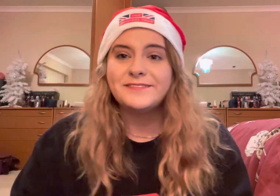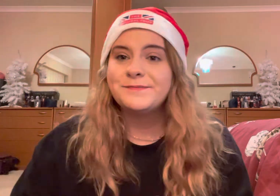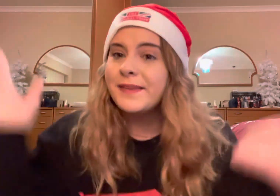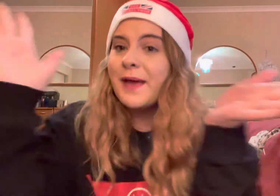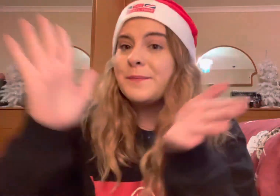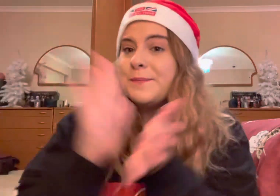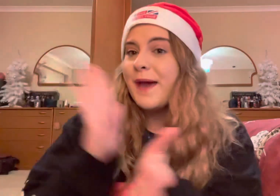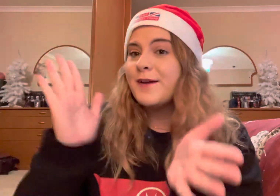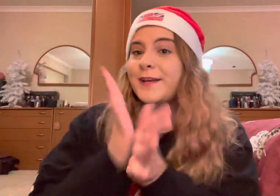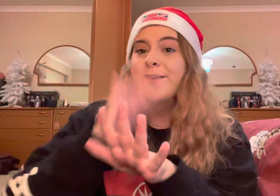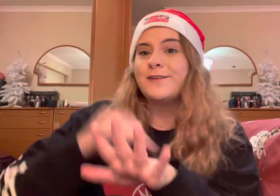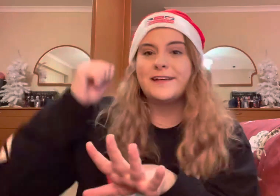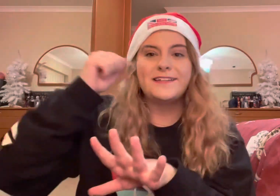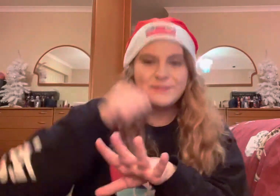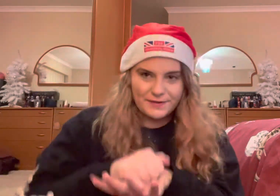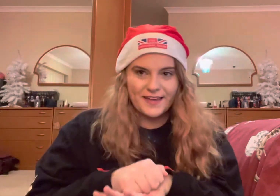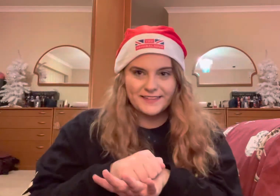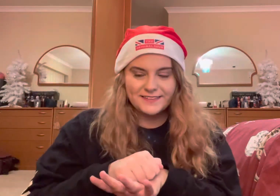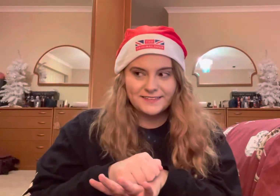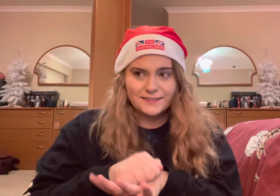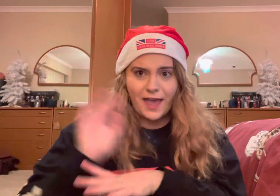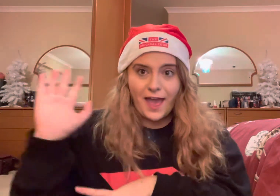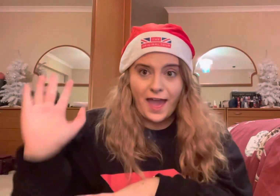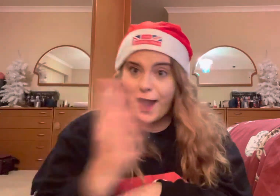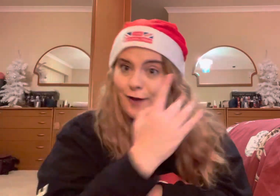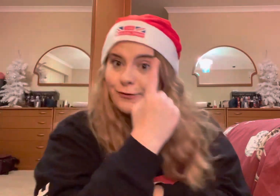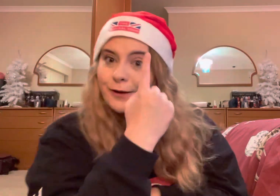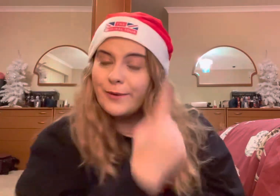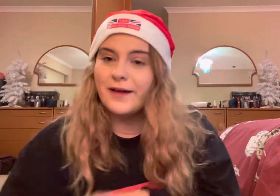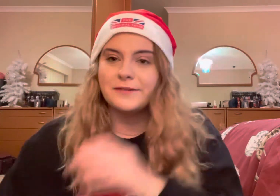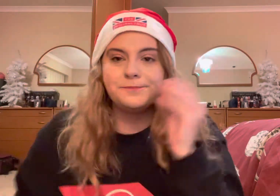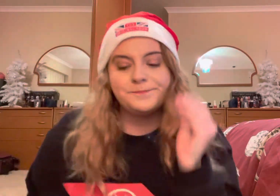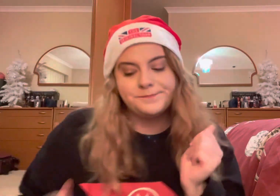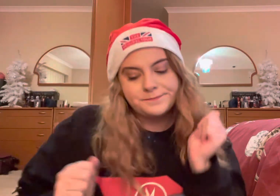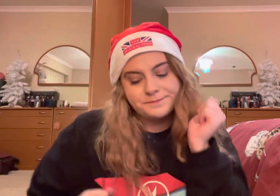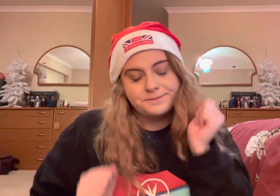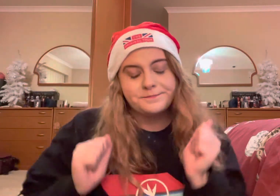Merry Christmas everyone